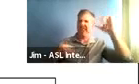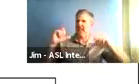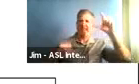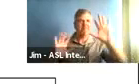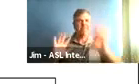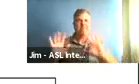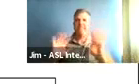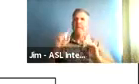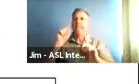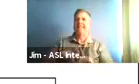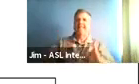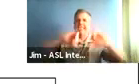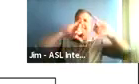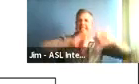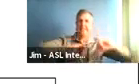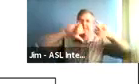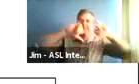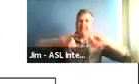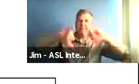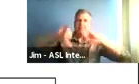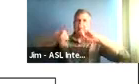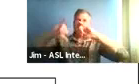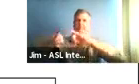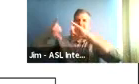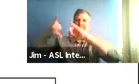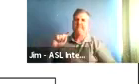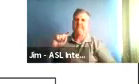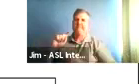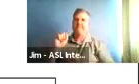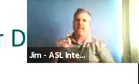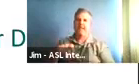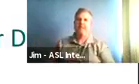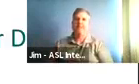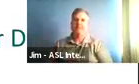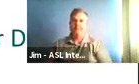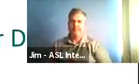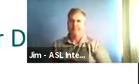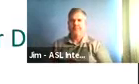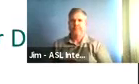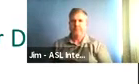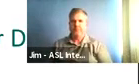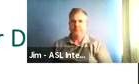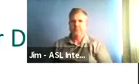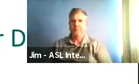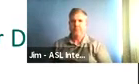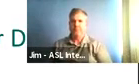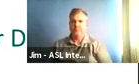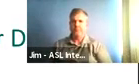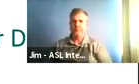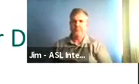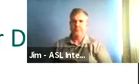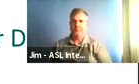going to read first before we were allowed to go to orange. So, again, looking at these metrics, the